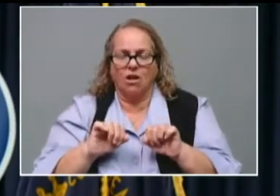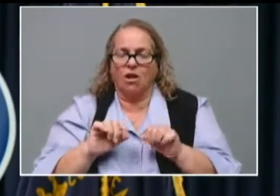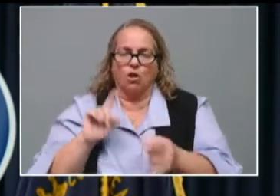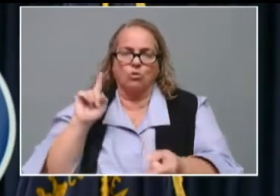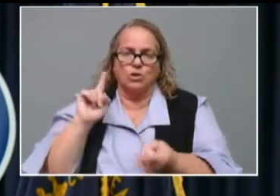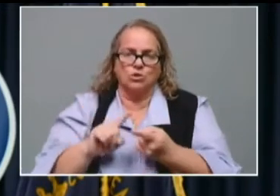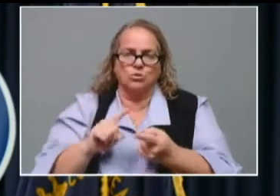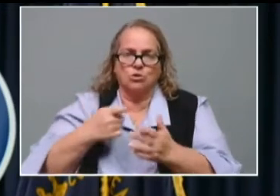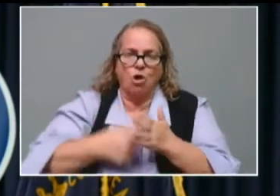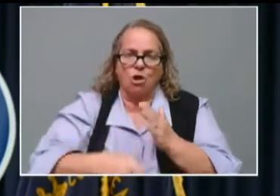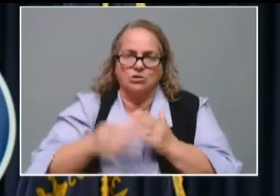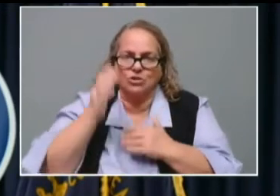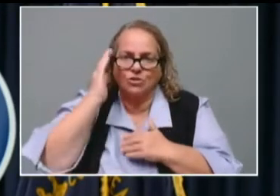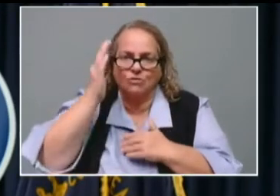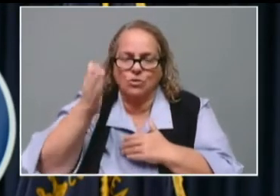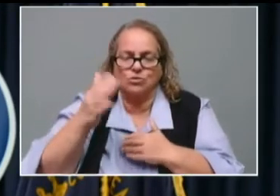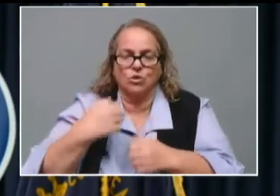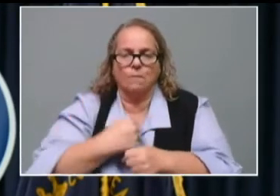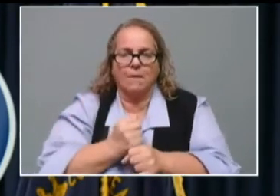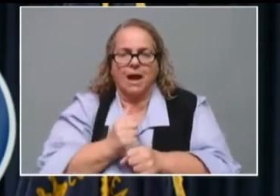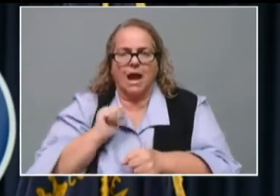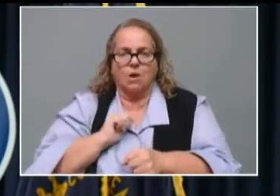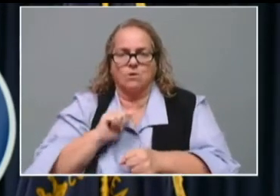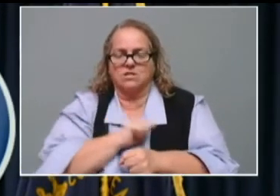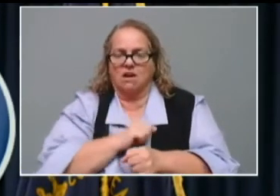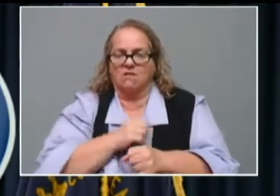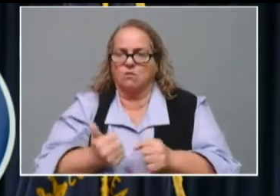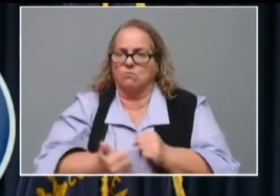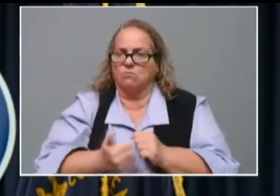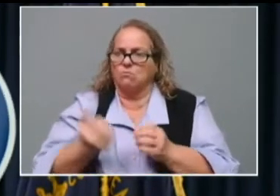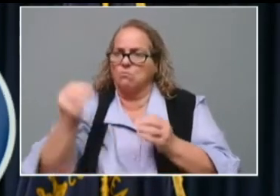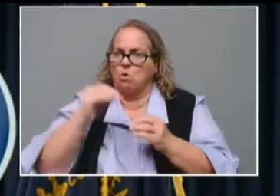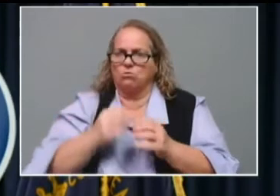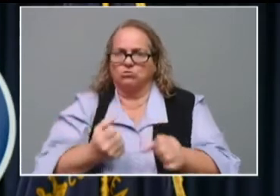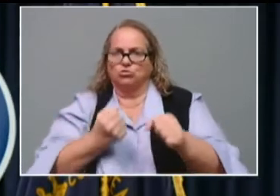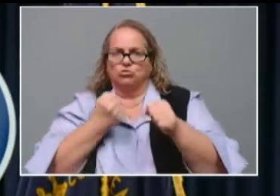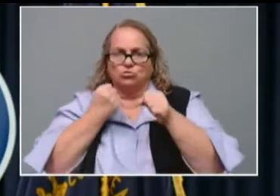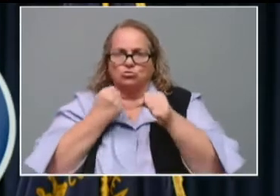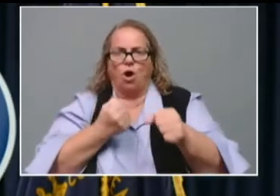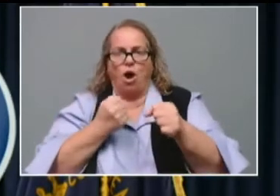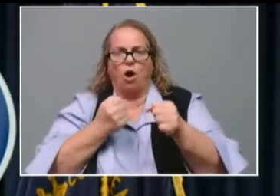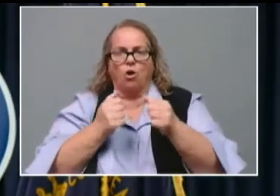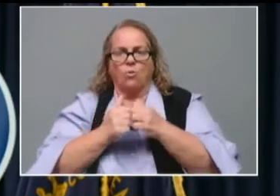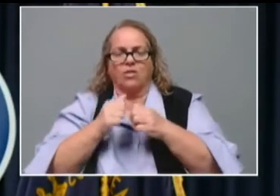more resilient against the types of natural disasters we see far too often